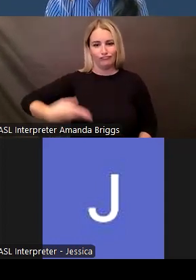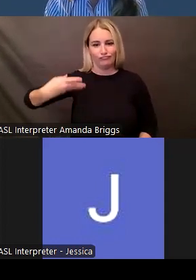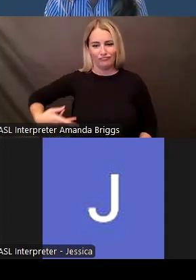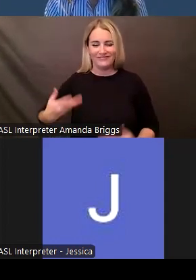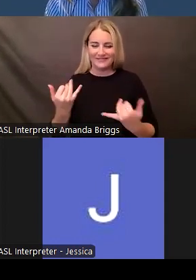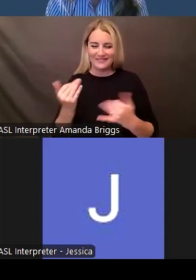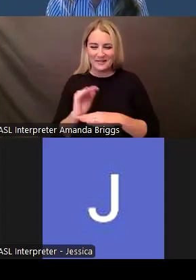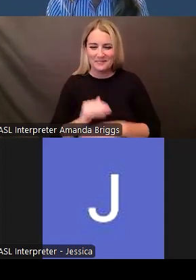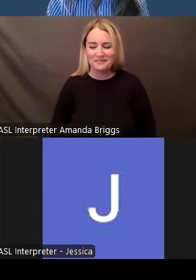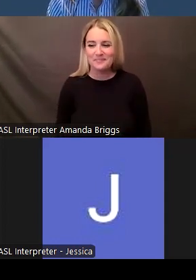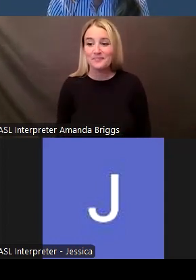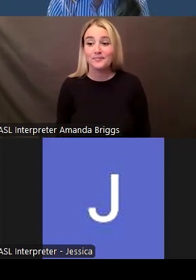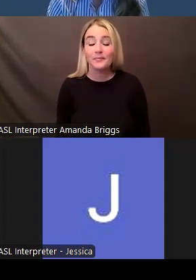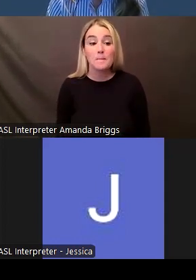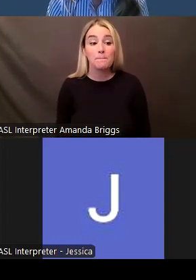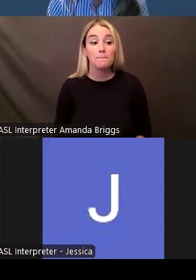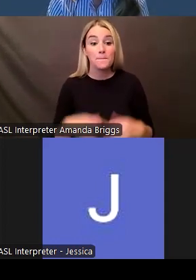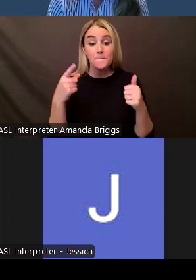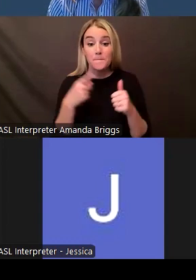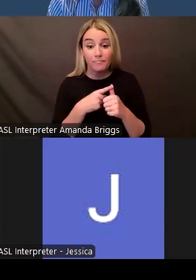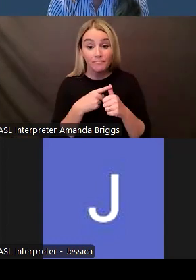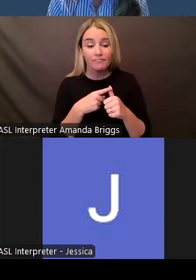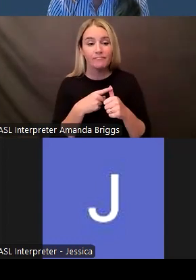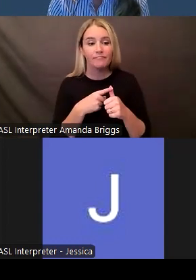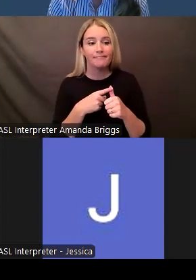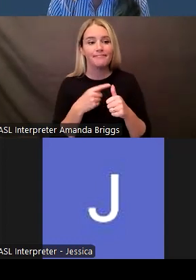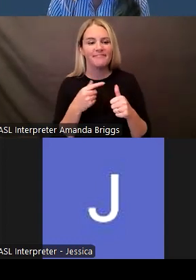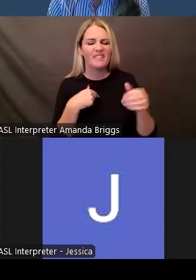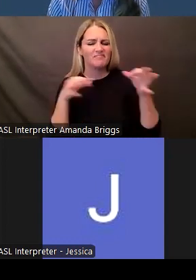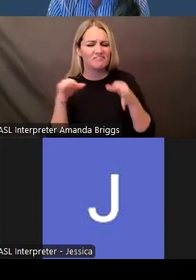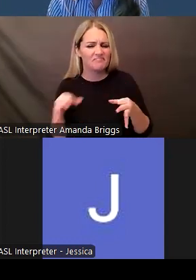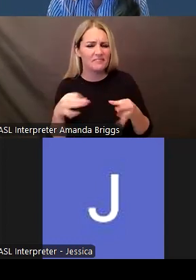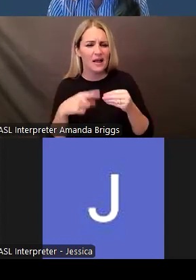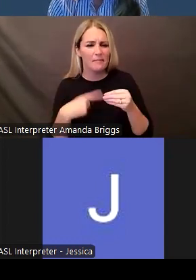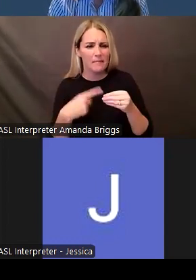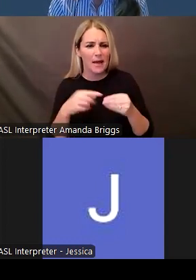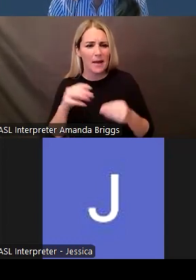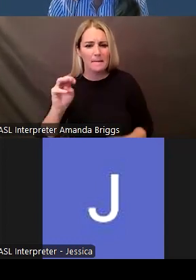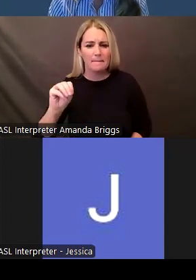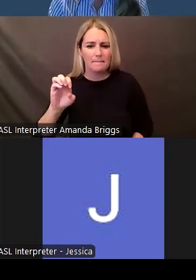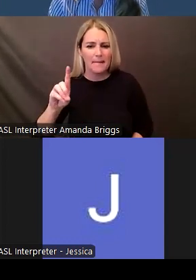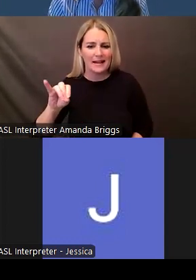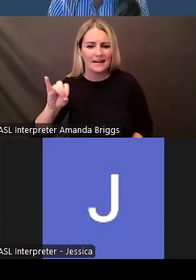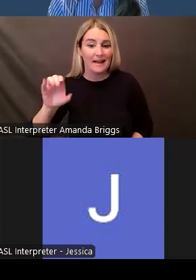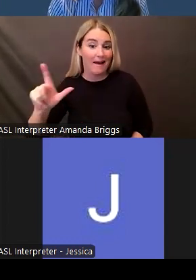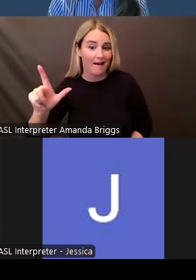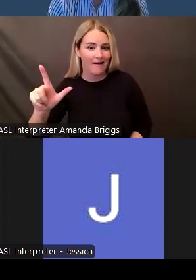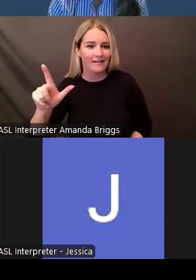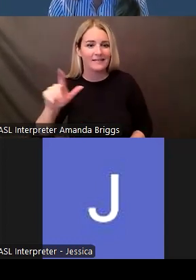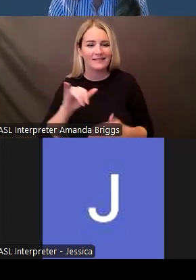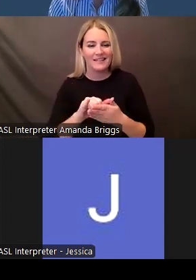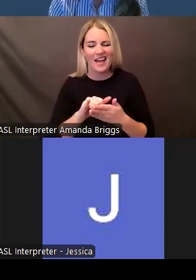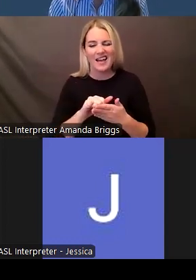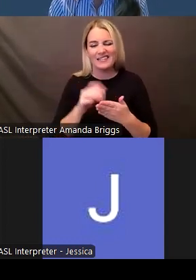So first I'm going to discuss a few basics about Medi-Cal, California's Medicaid program,